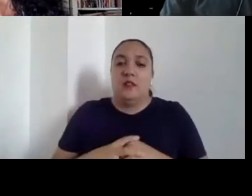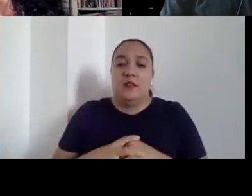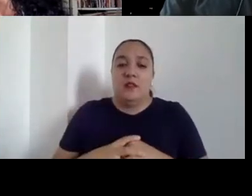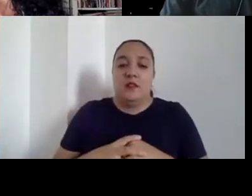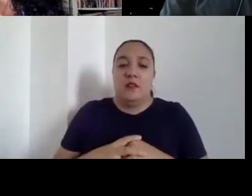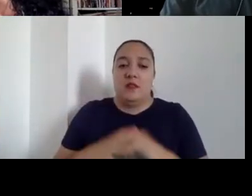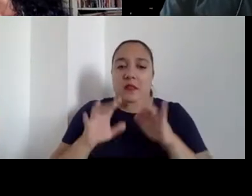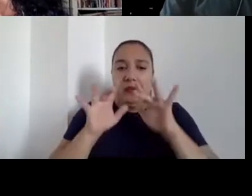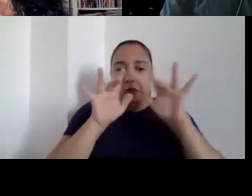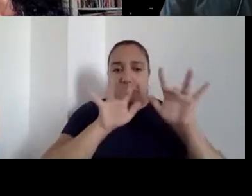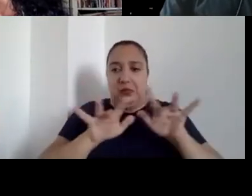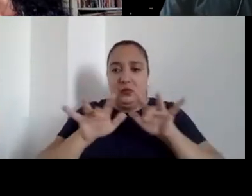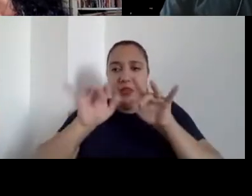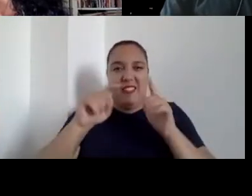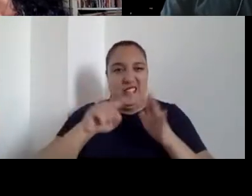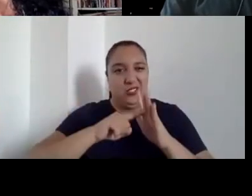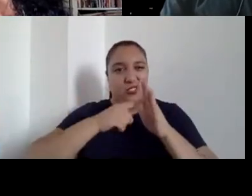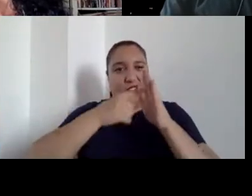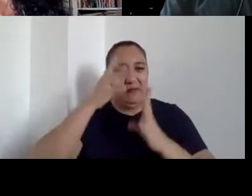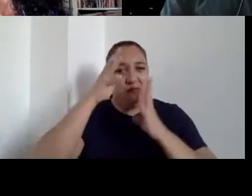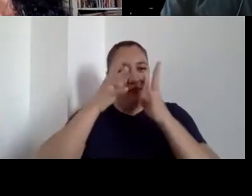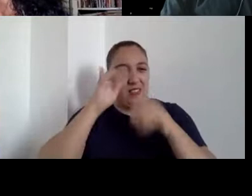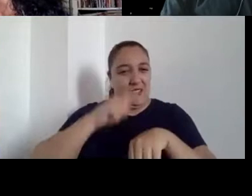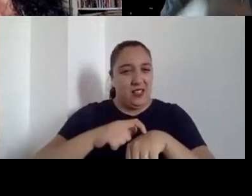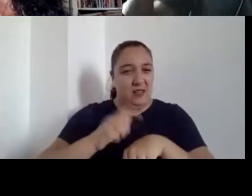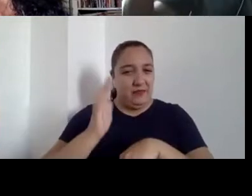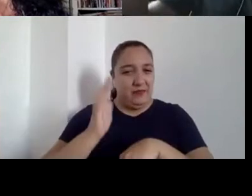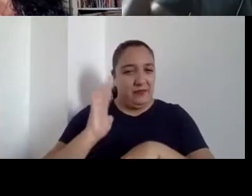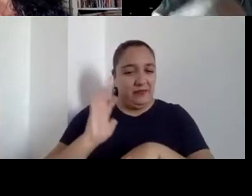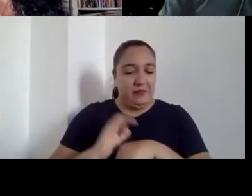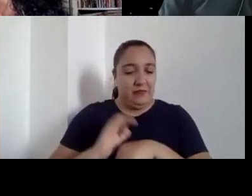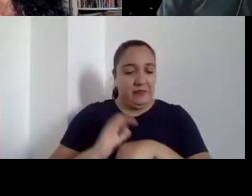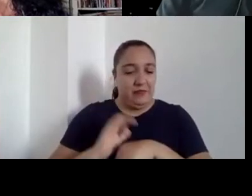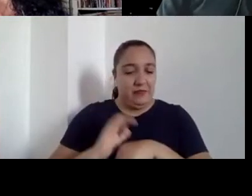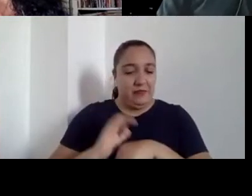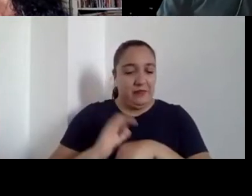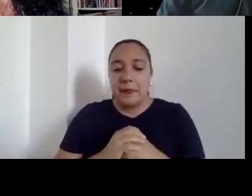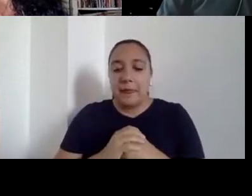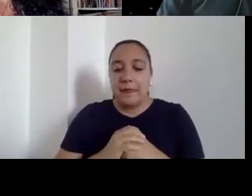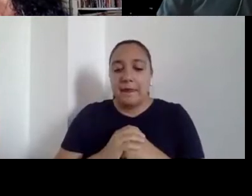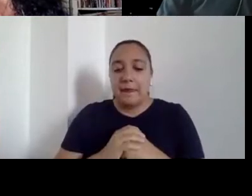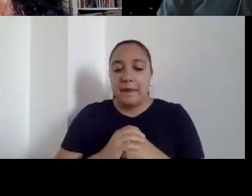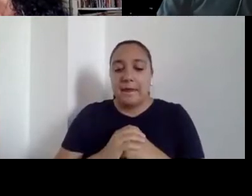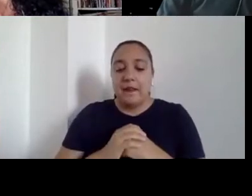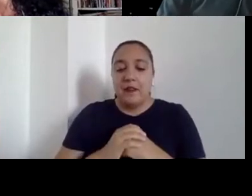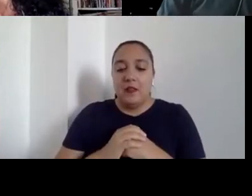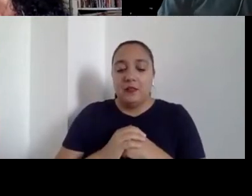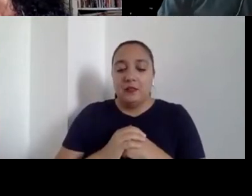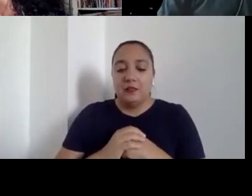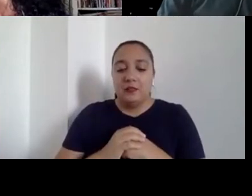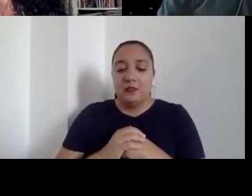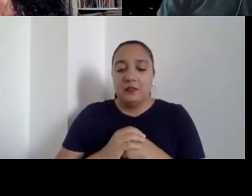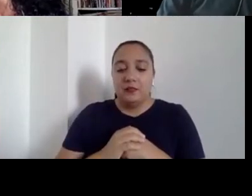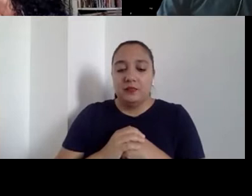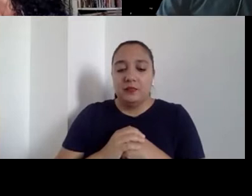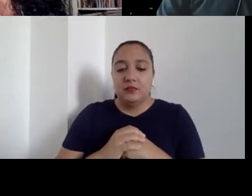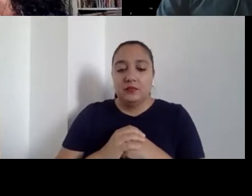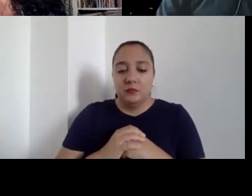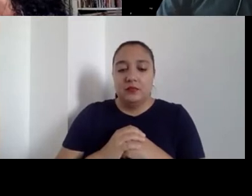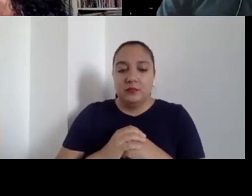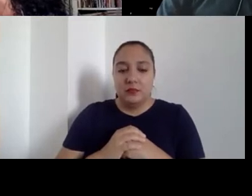In that frame, I think is that is such a fraught